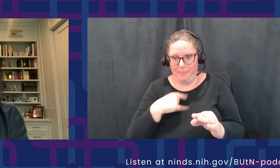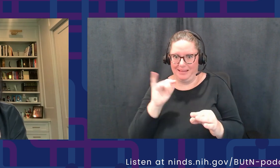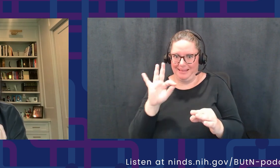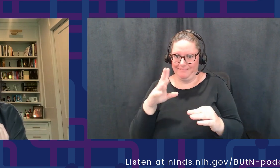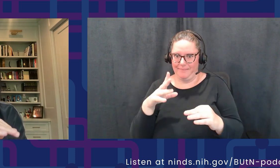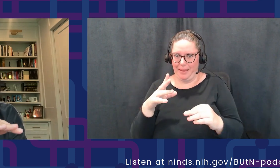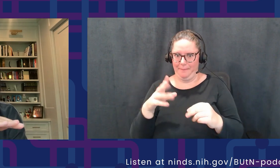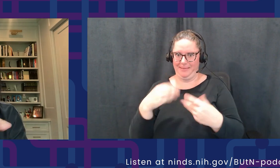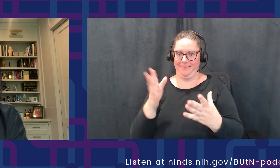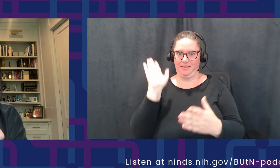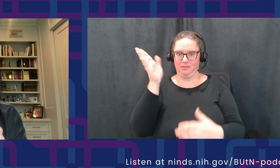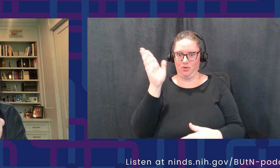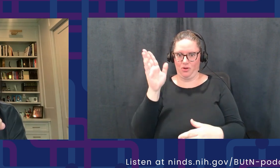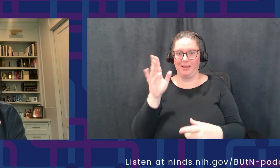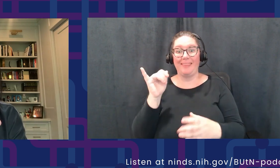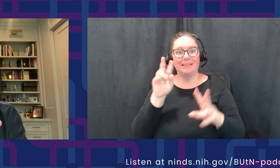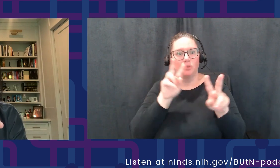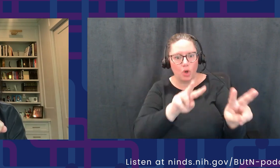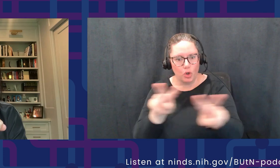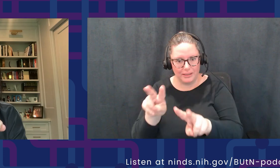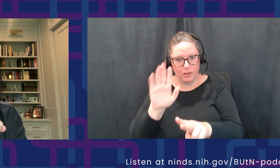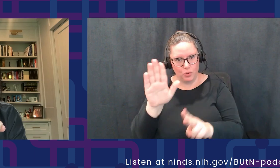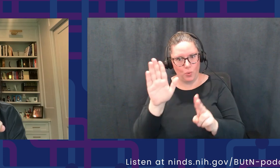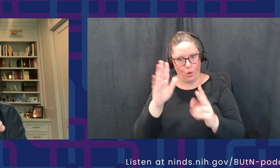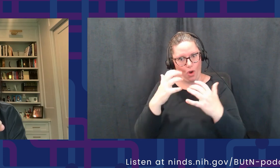And that is looking at your audience, looking in their eyes.